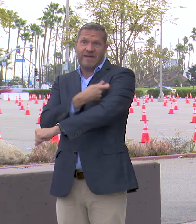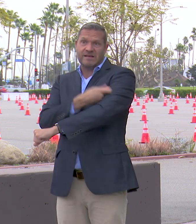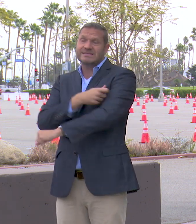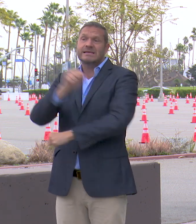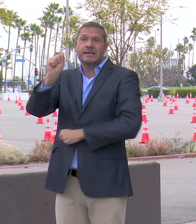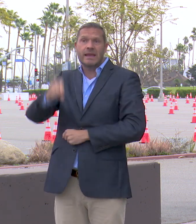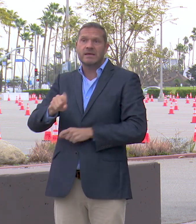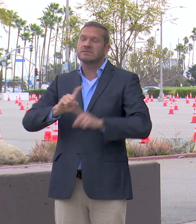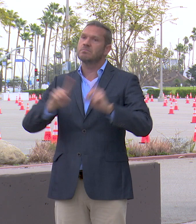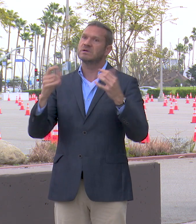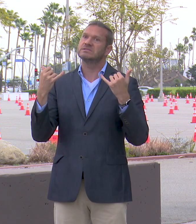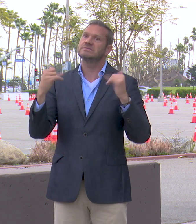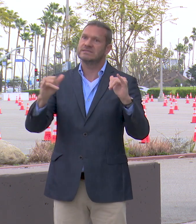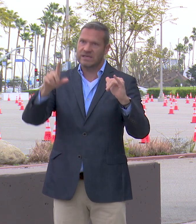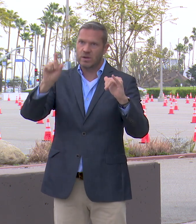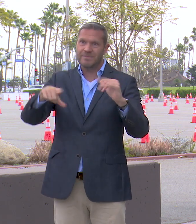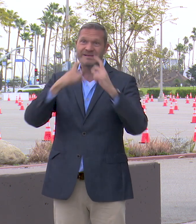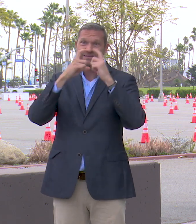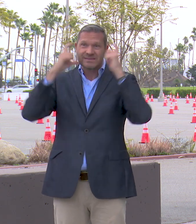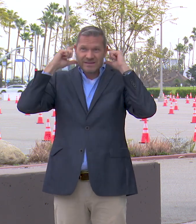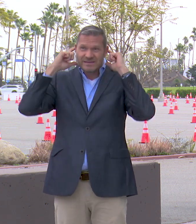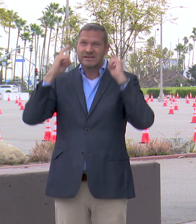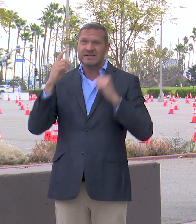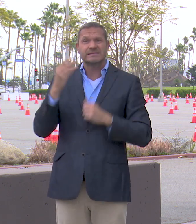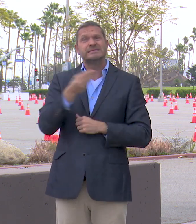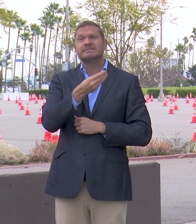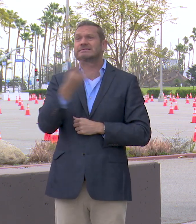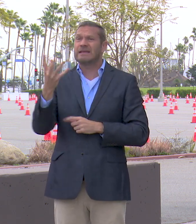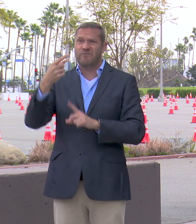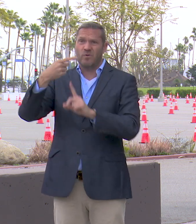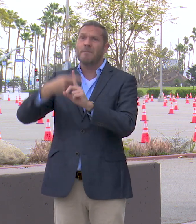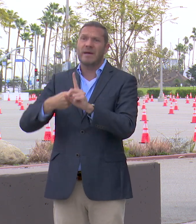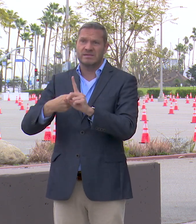precautions for probably at least the next several months if not longer.